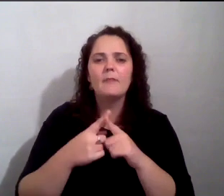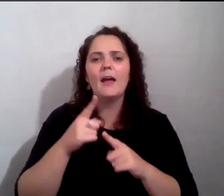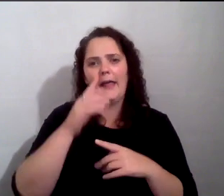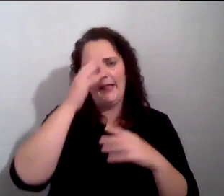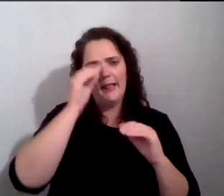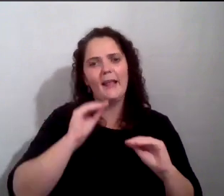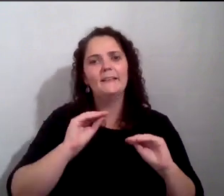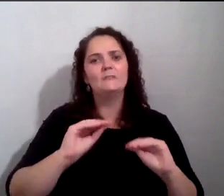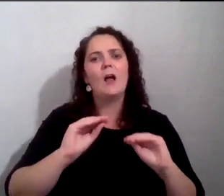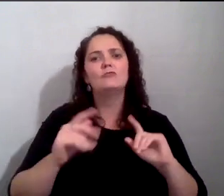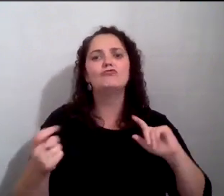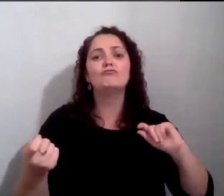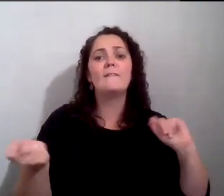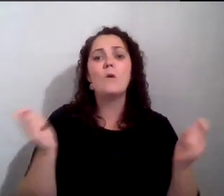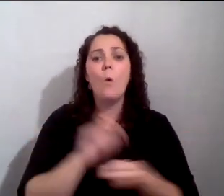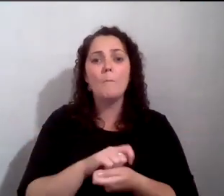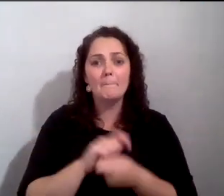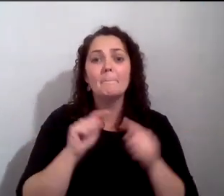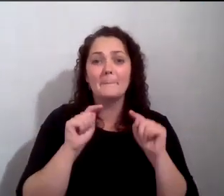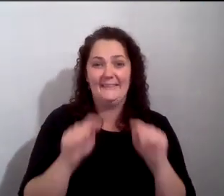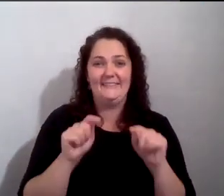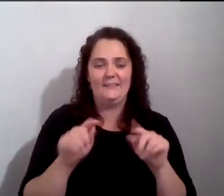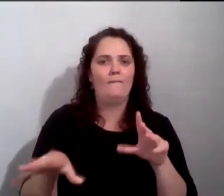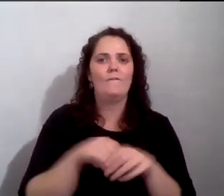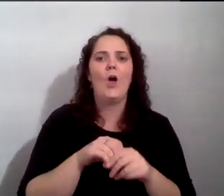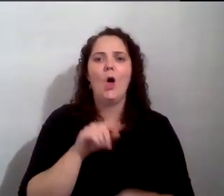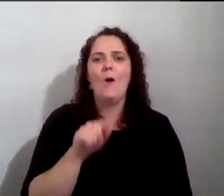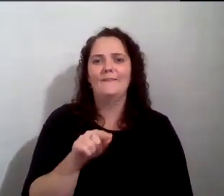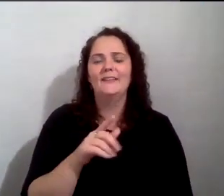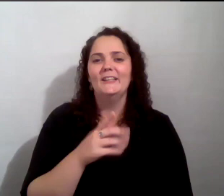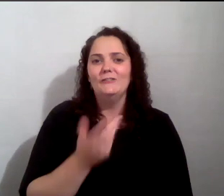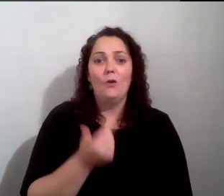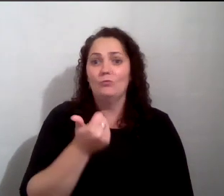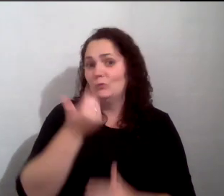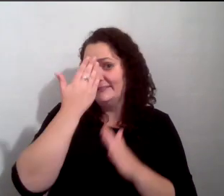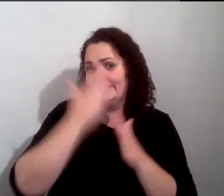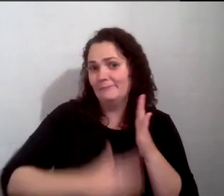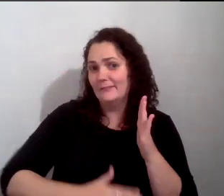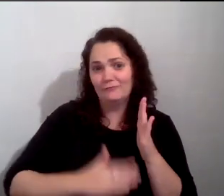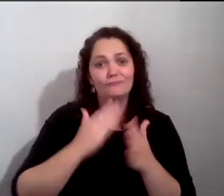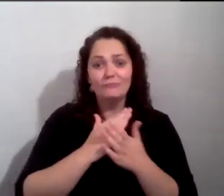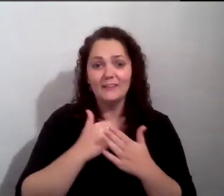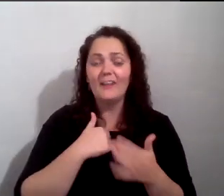her watch about some of the educational reforms that she was a part of. So